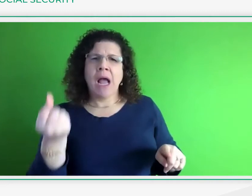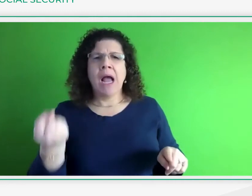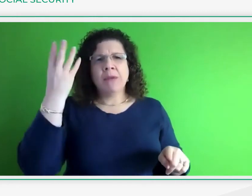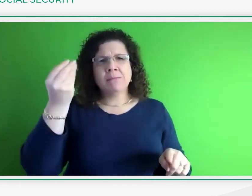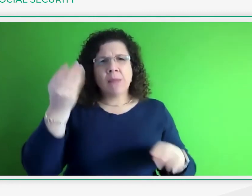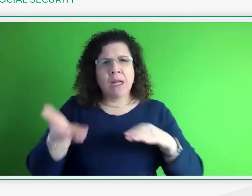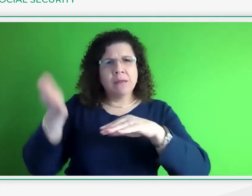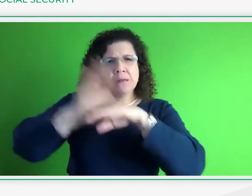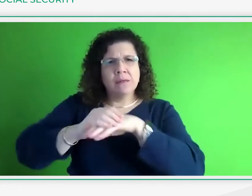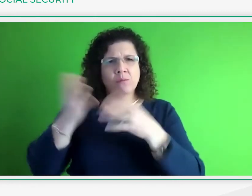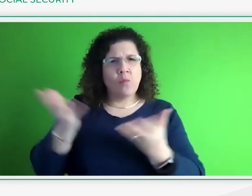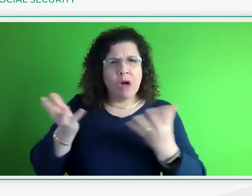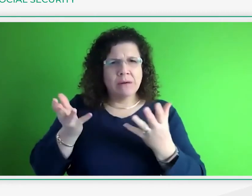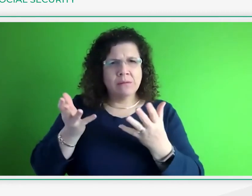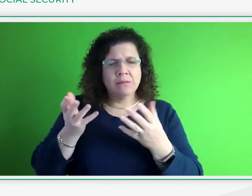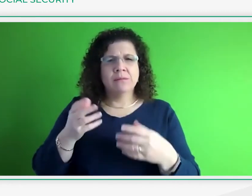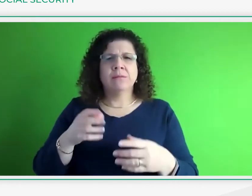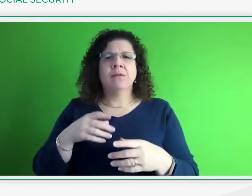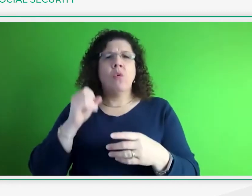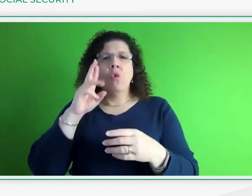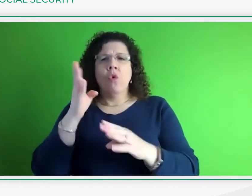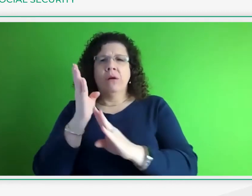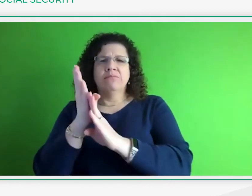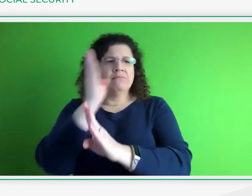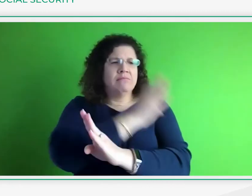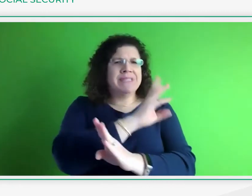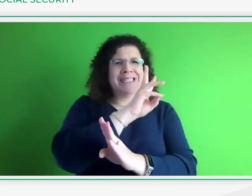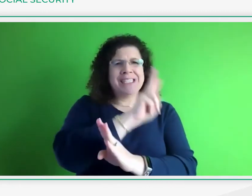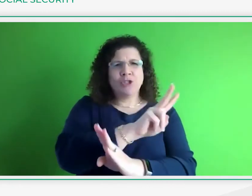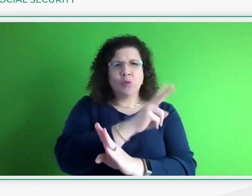And you may wait until 70 years old and see what that income would be.